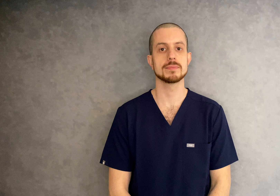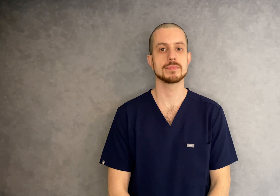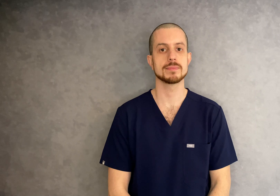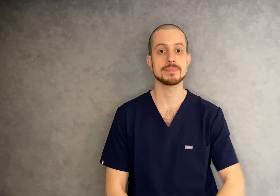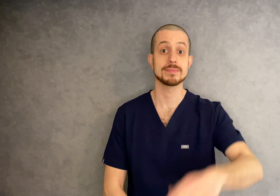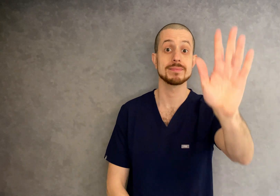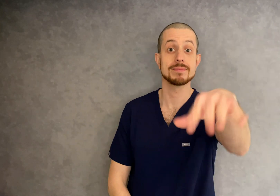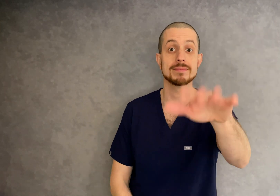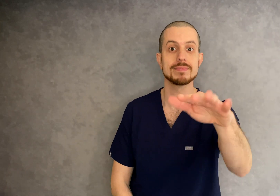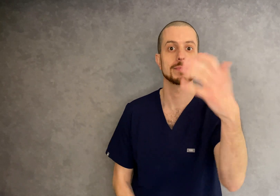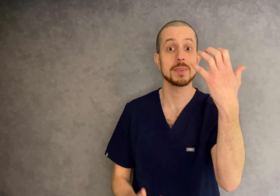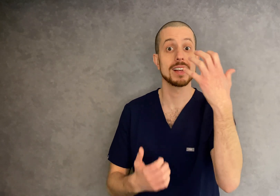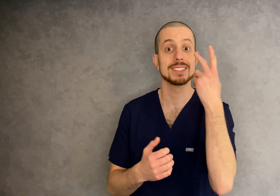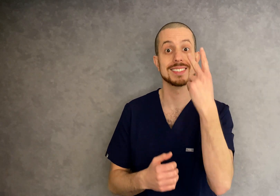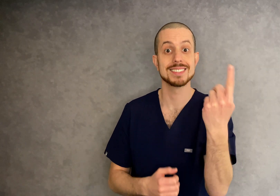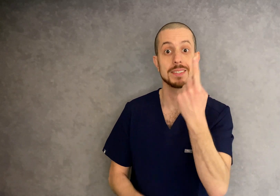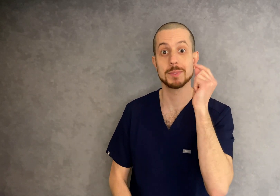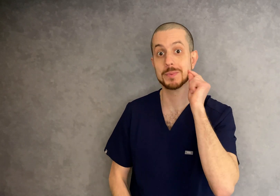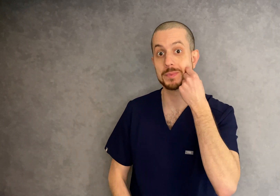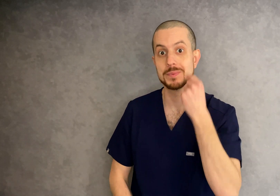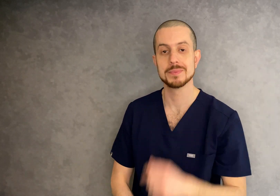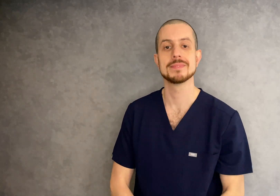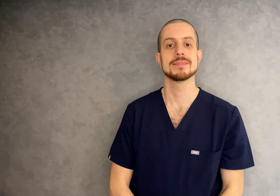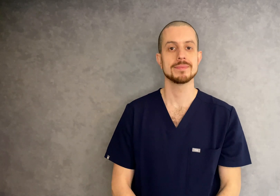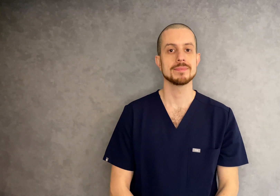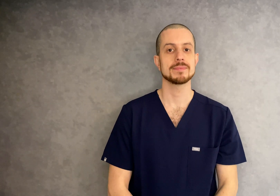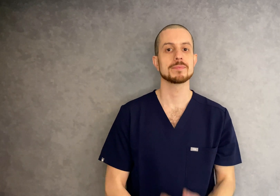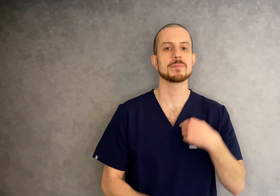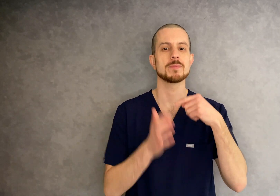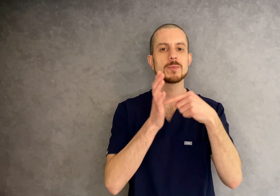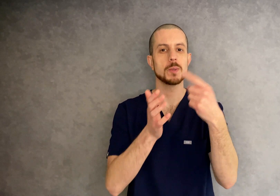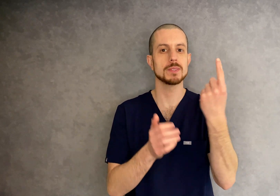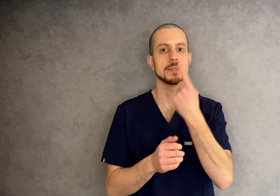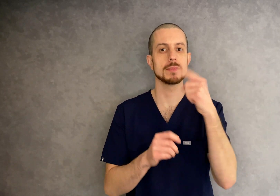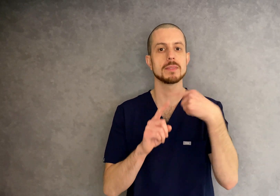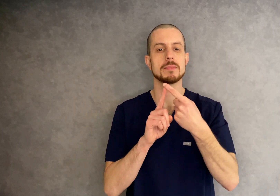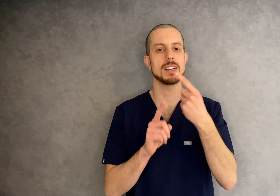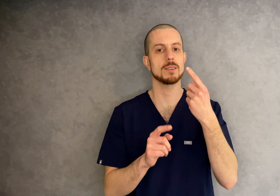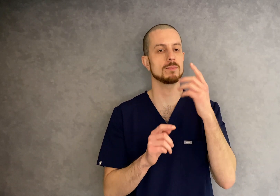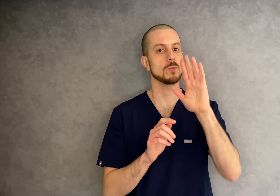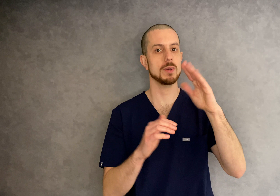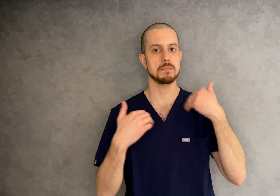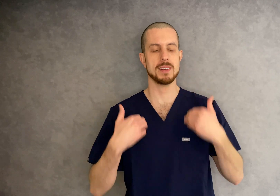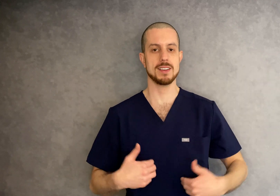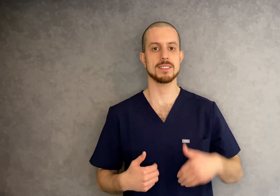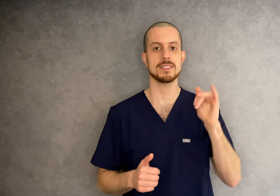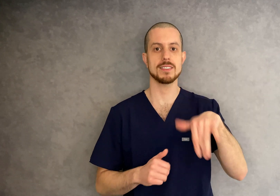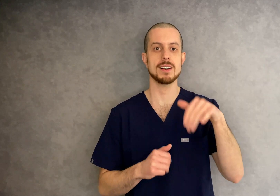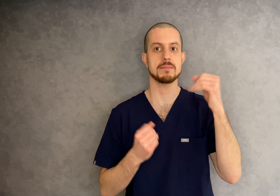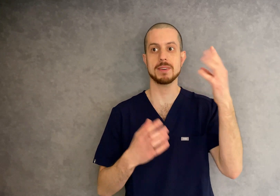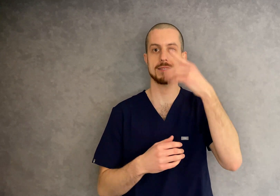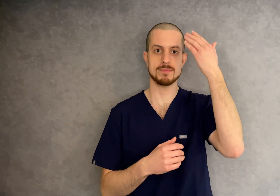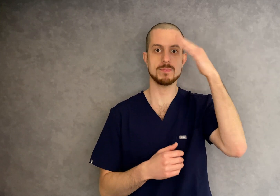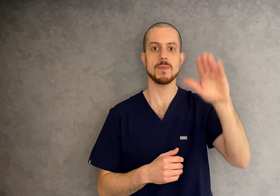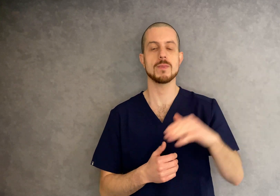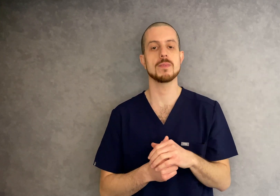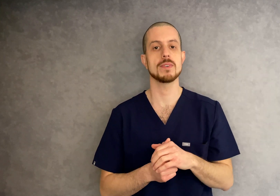Hey! Wanna see something cool? I'm going to show you something about your body that many people are not aware of.